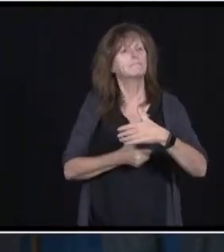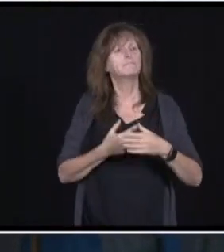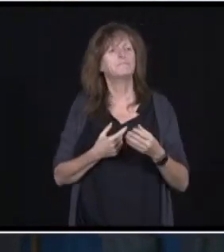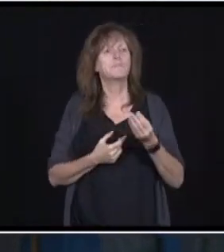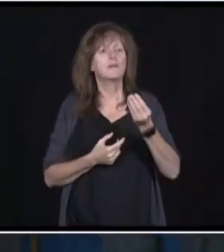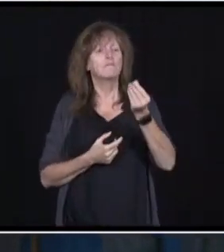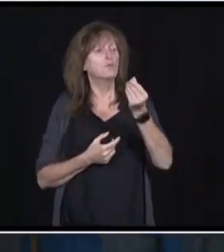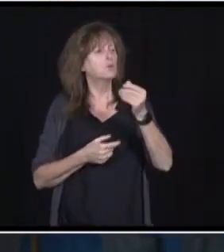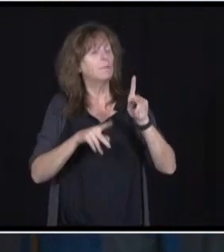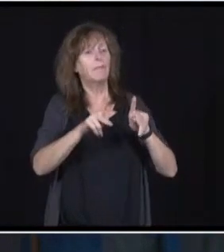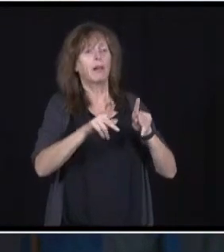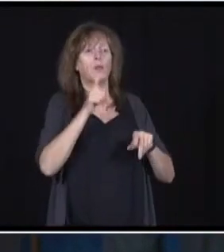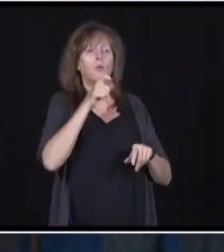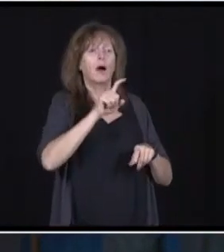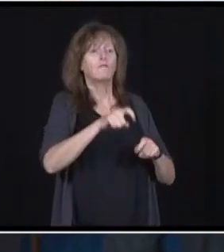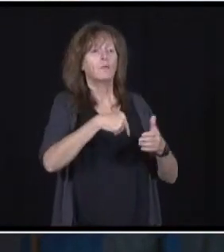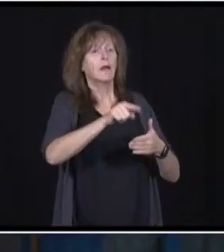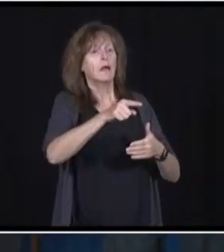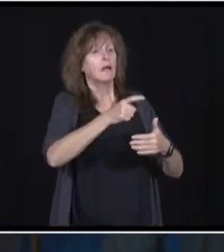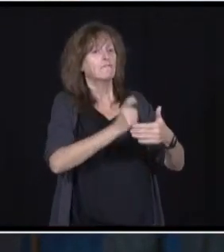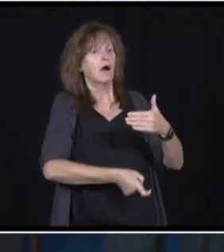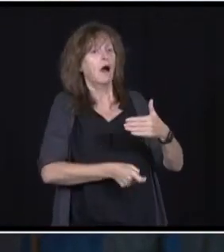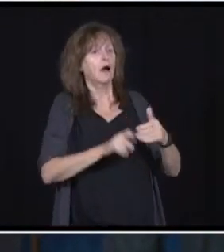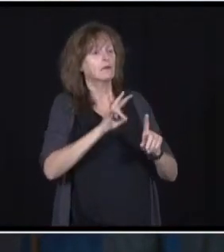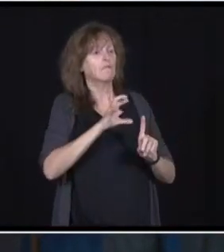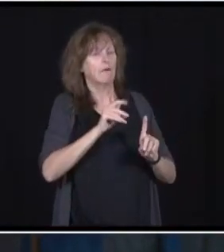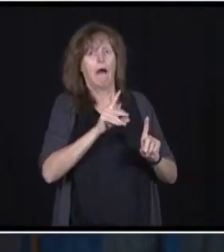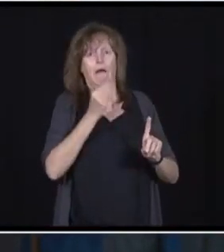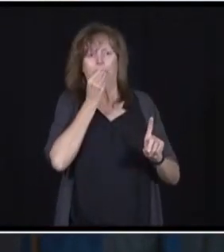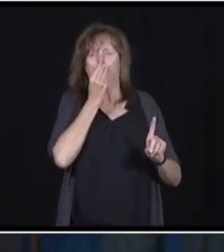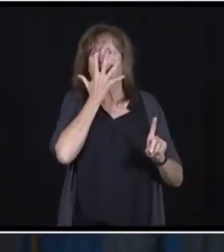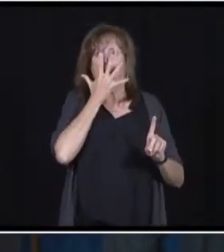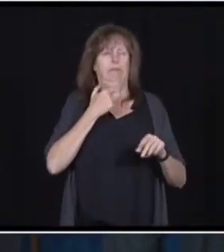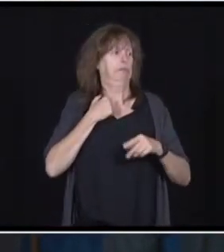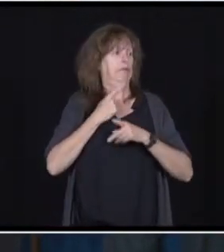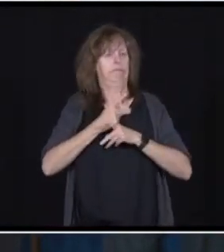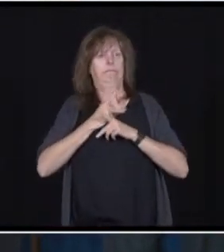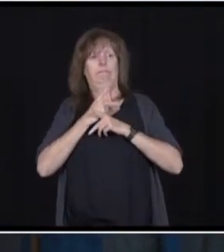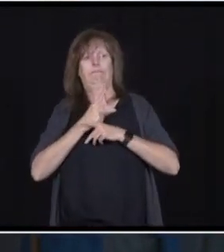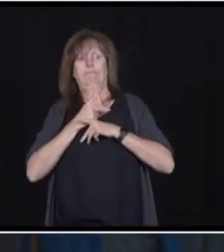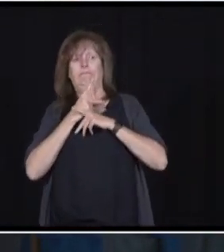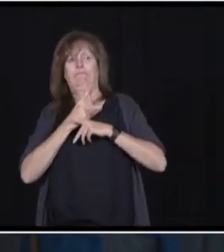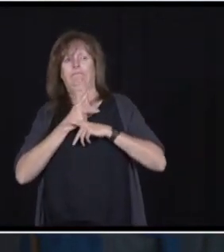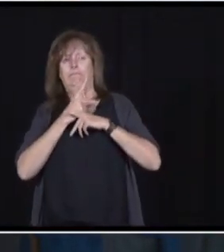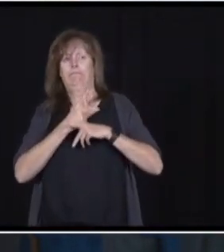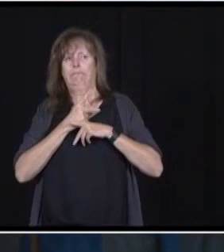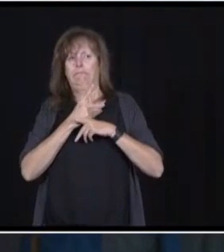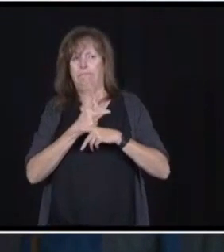And then they will be going to the courts and that will be up to the court to decide.